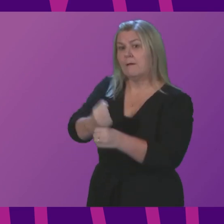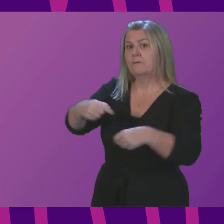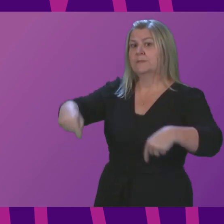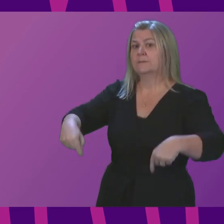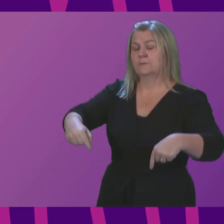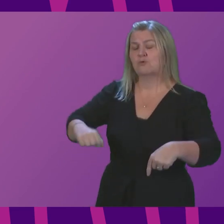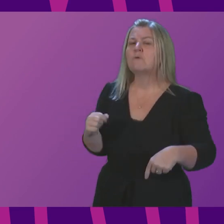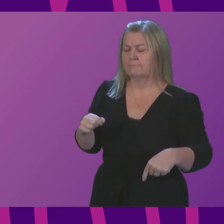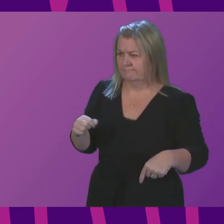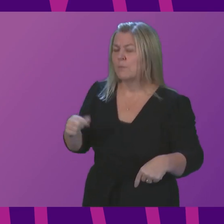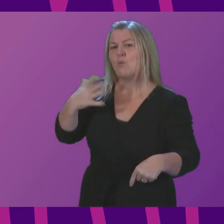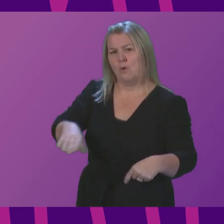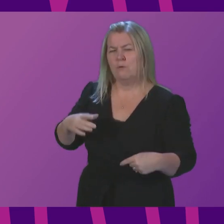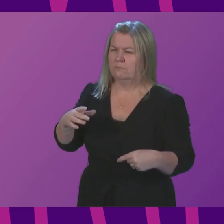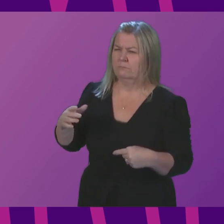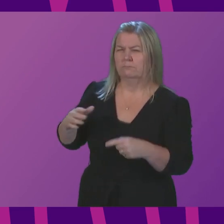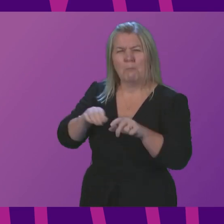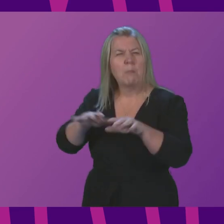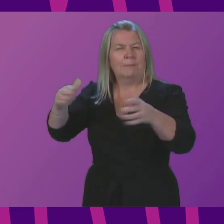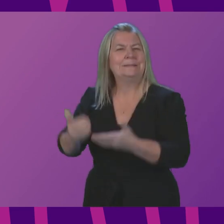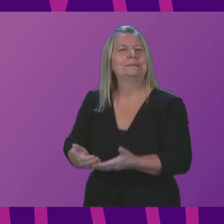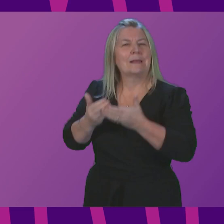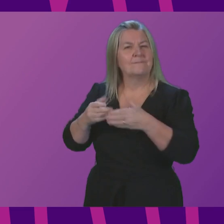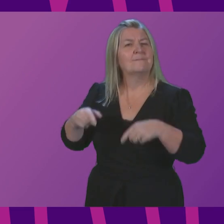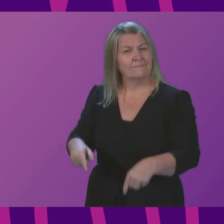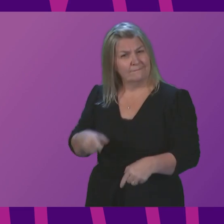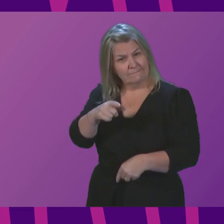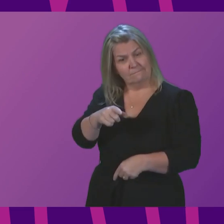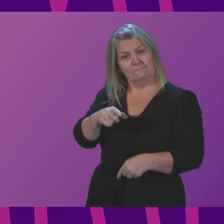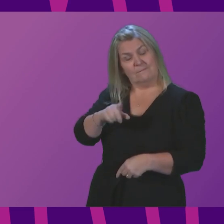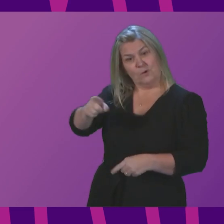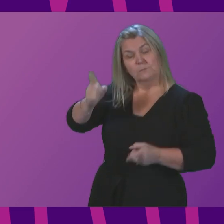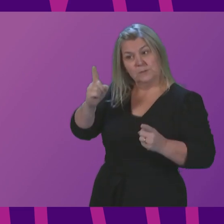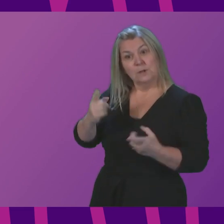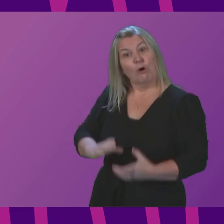to keep the public safe. Does the First Minister have confidence in her Government’s ability